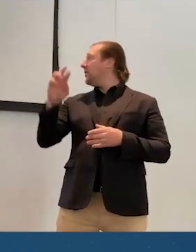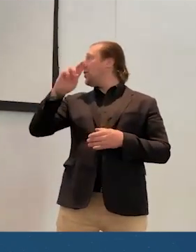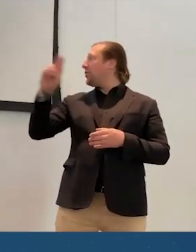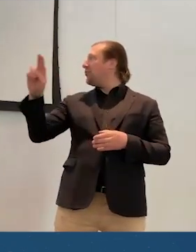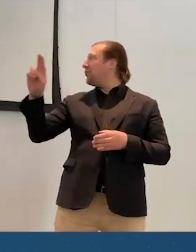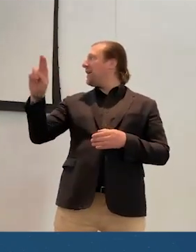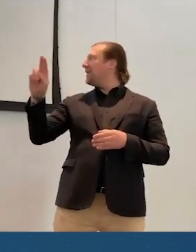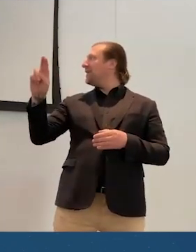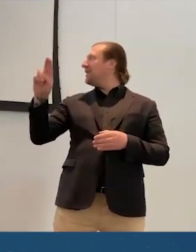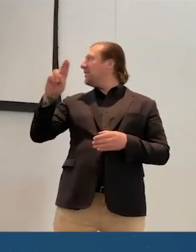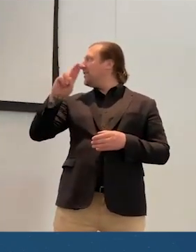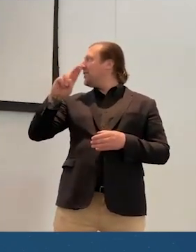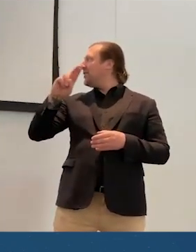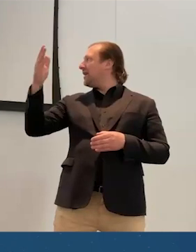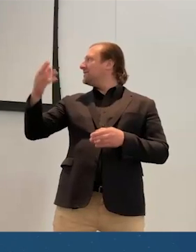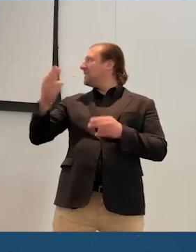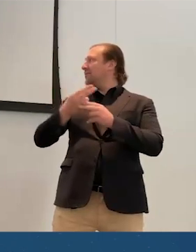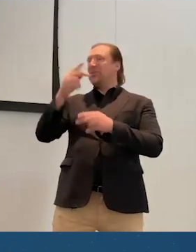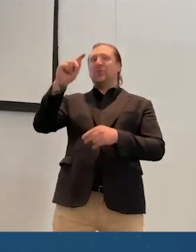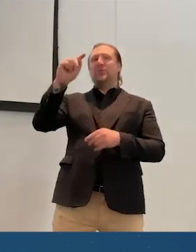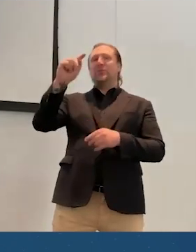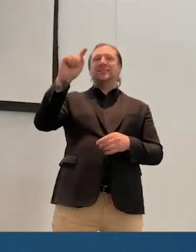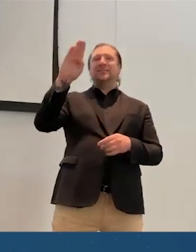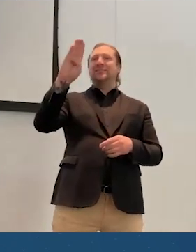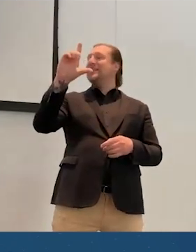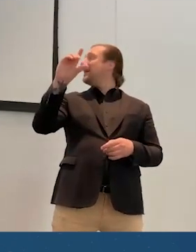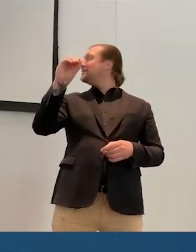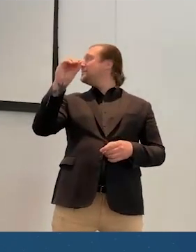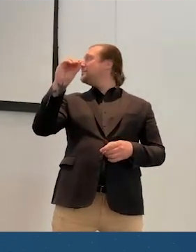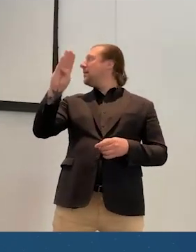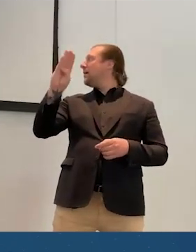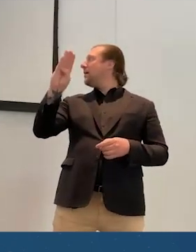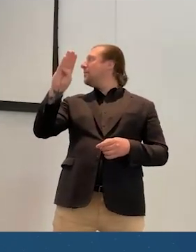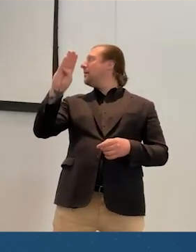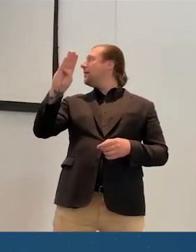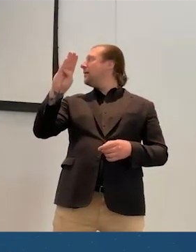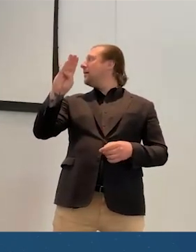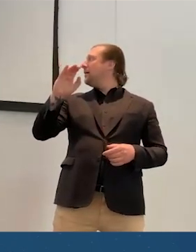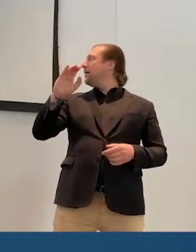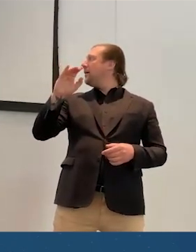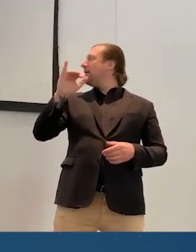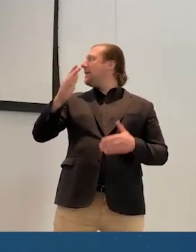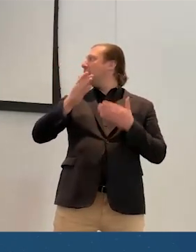and subjectivity, encapsulated in the shift and emotional depth